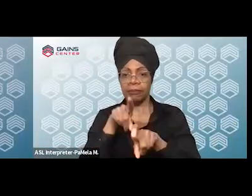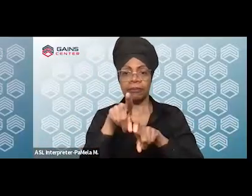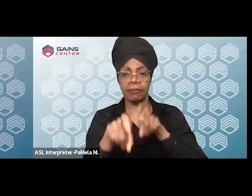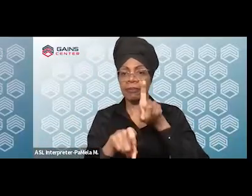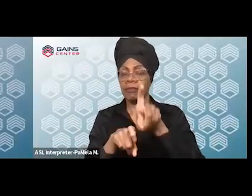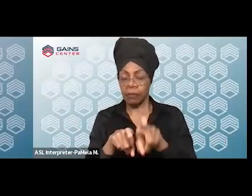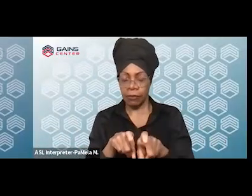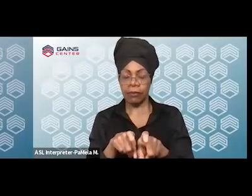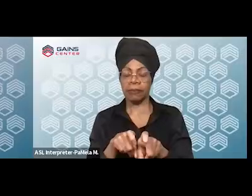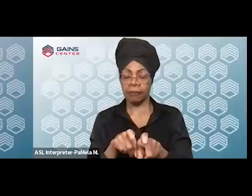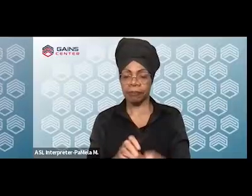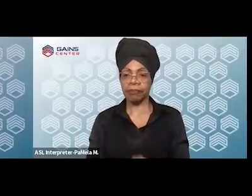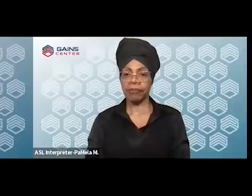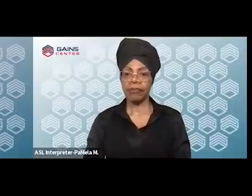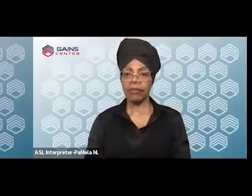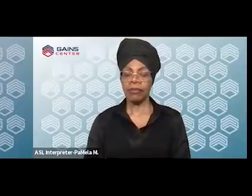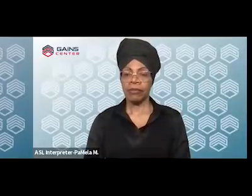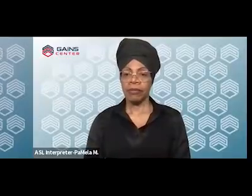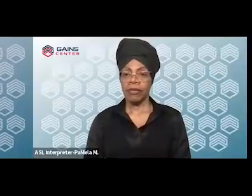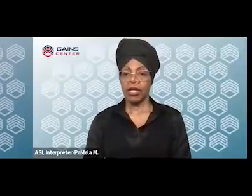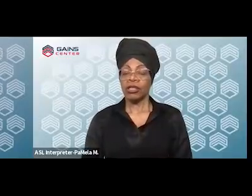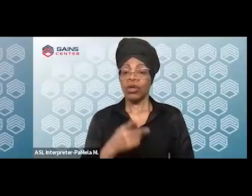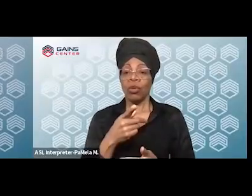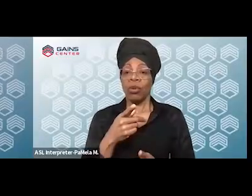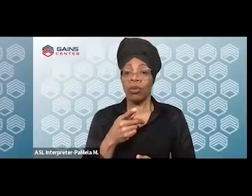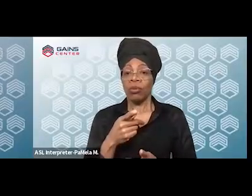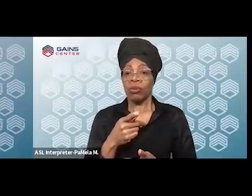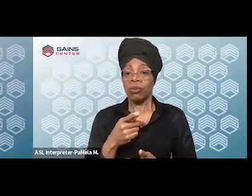And so whatever symptoms we see